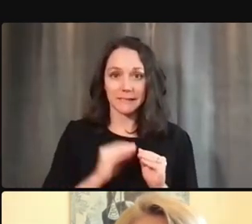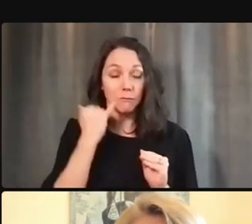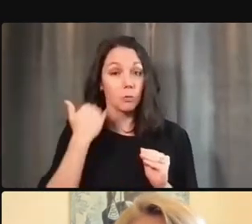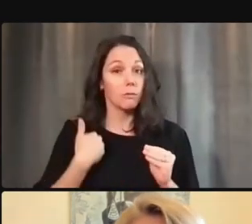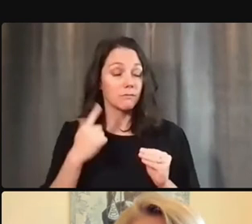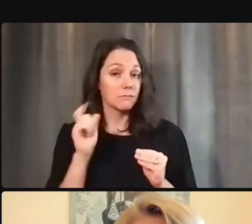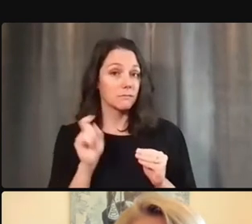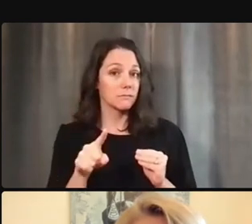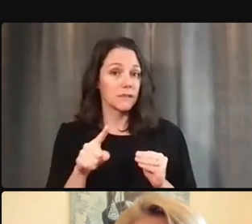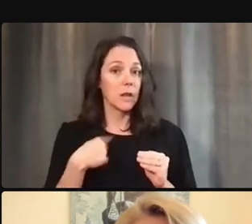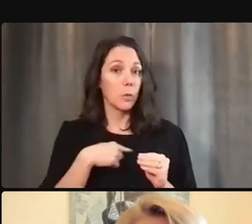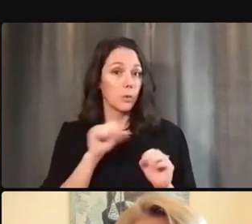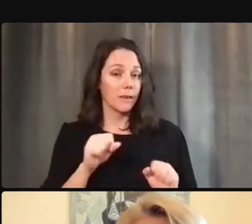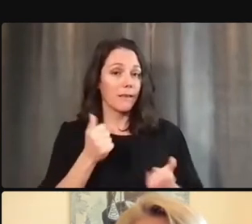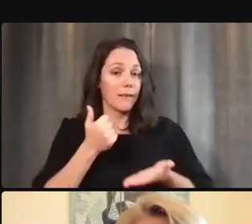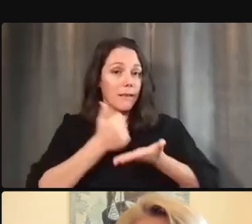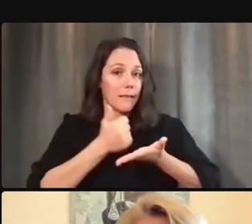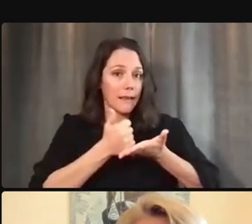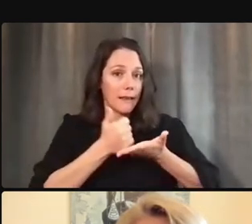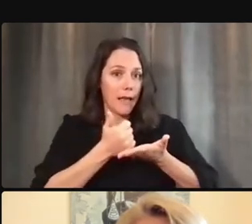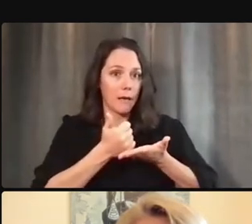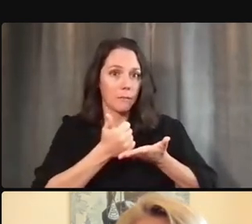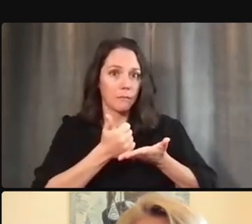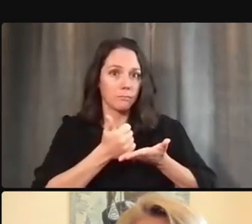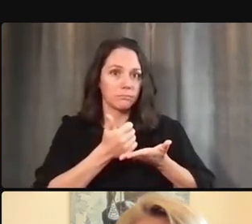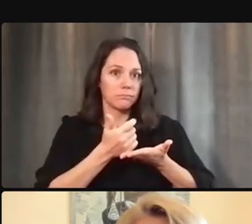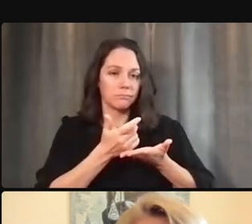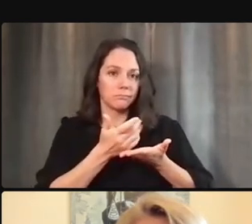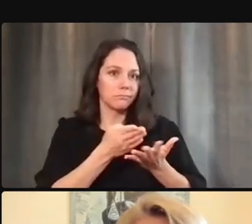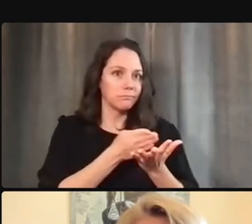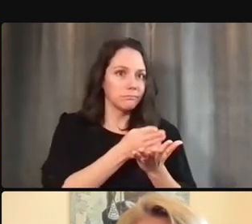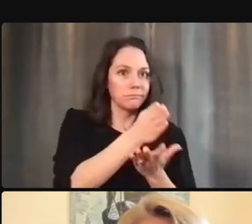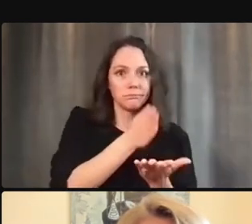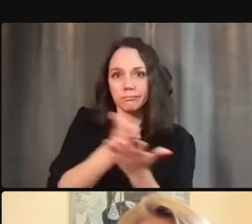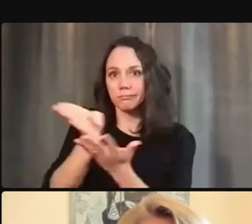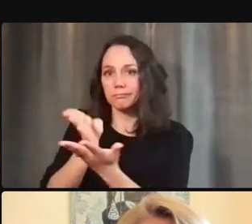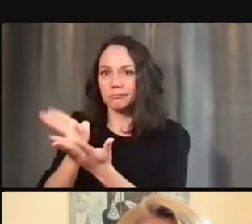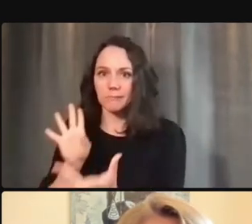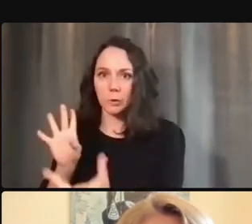can help funnel through to our presenters, we'd be more than happy to do that.